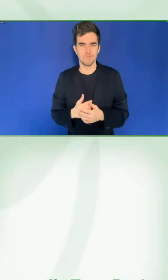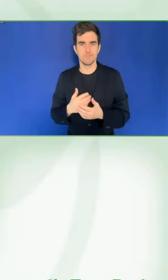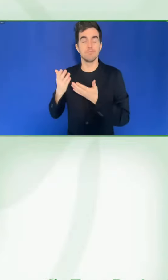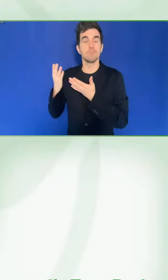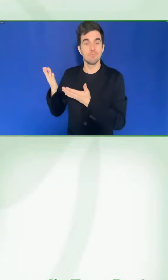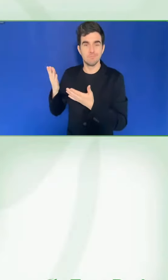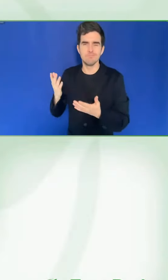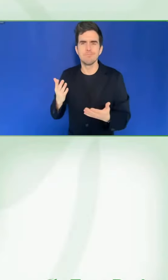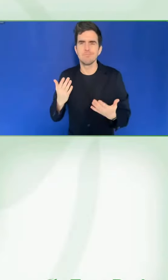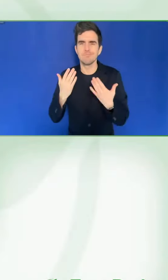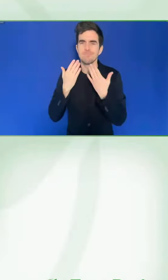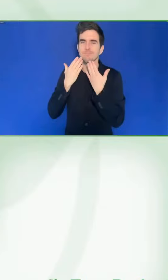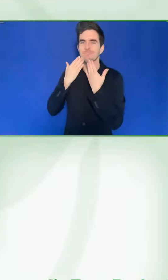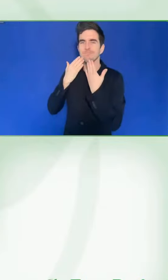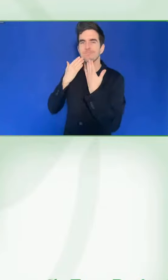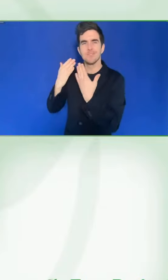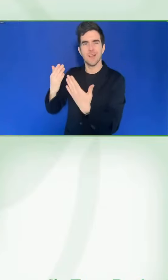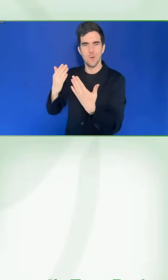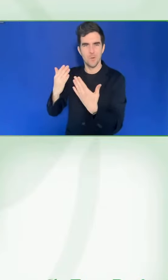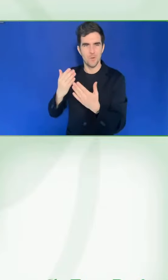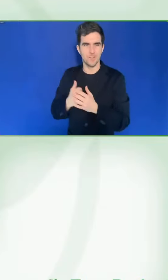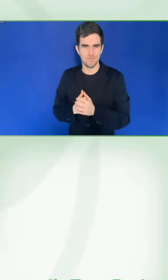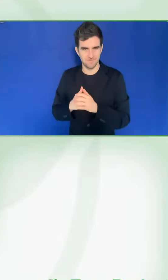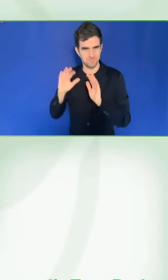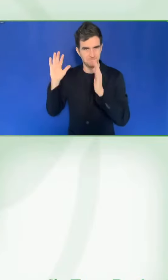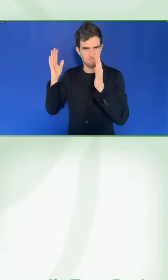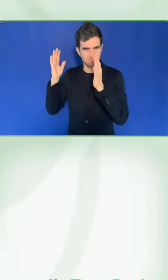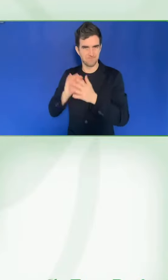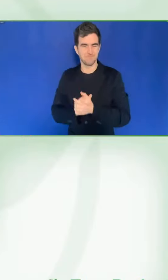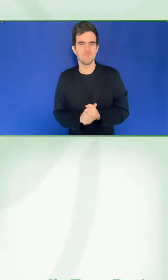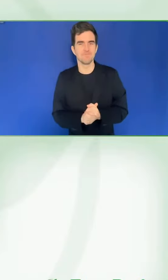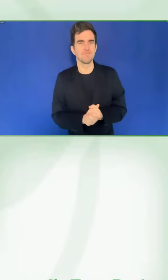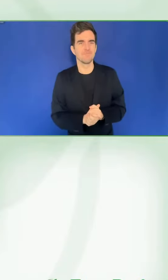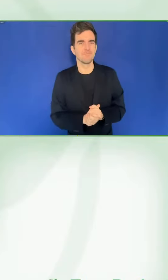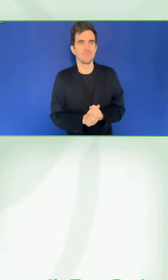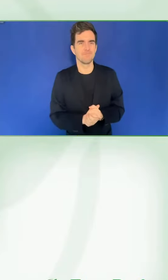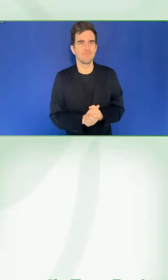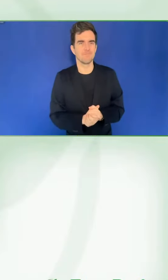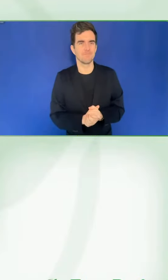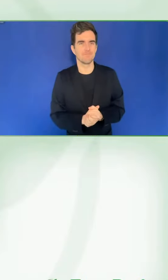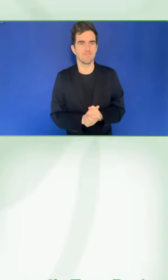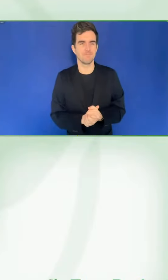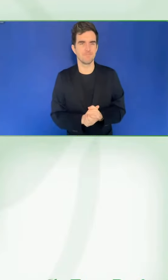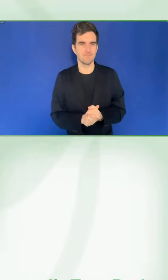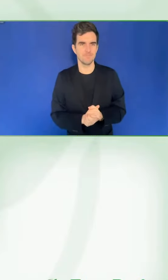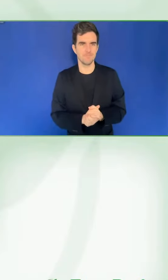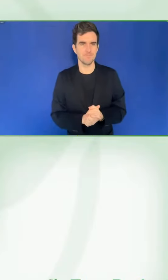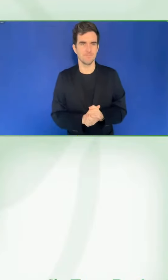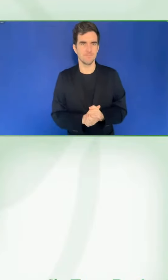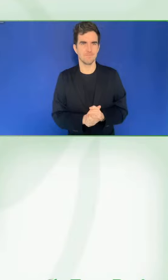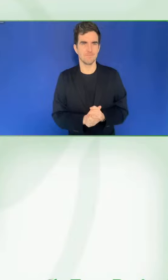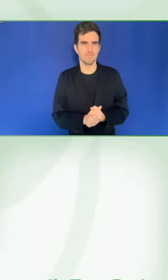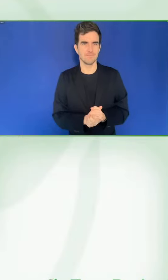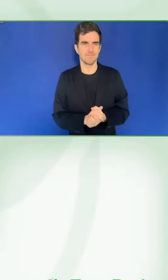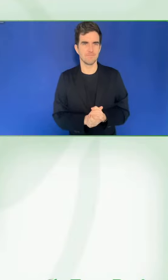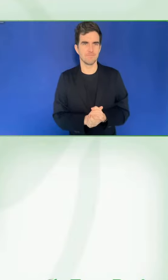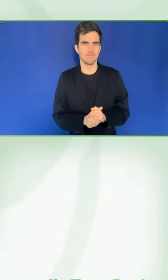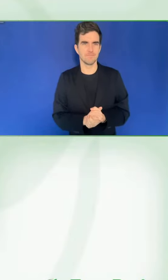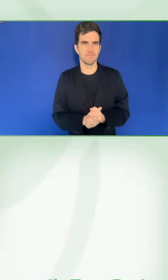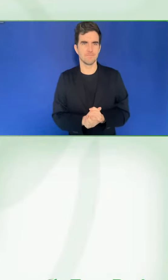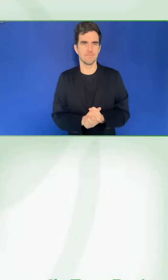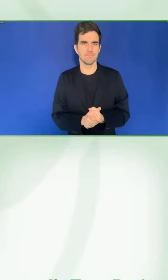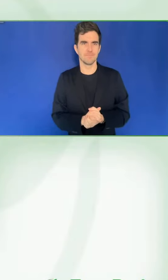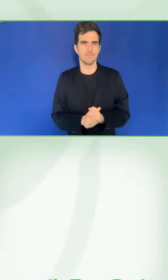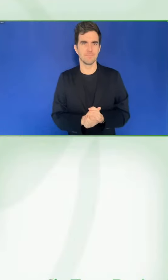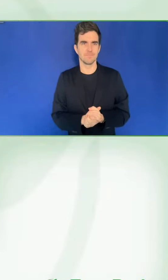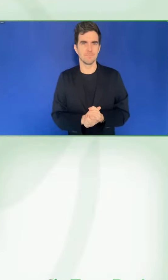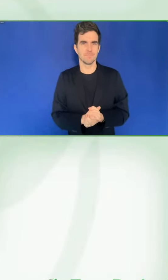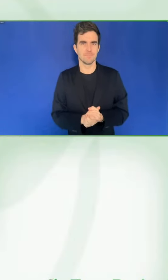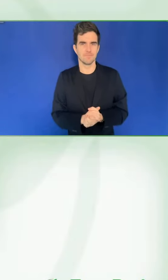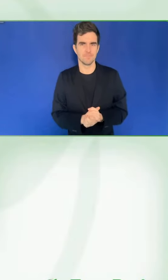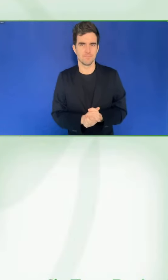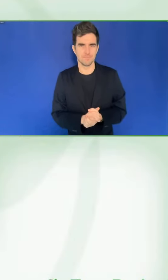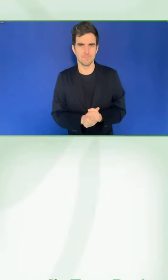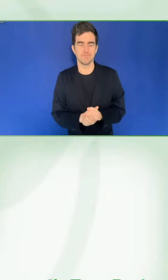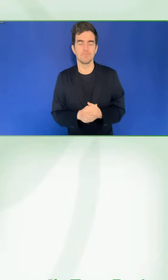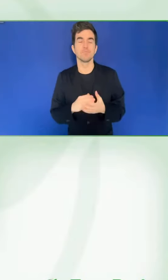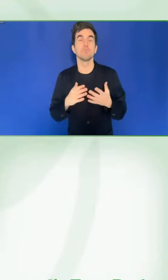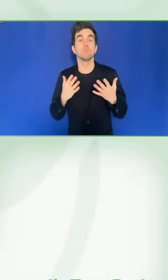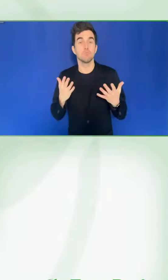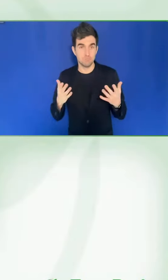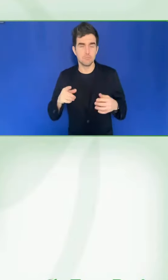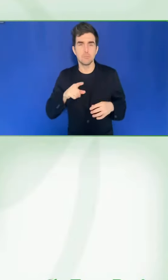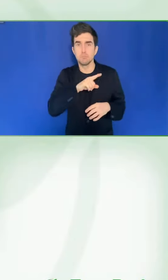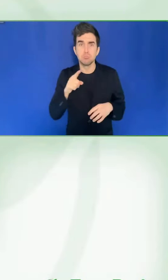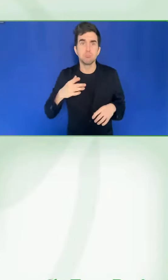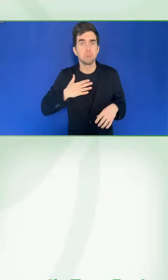And you can switch through the hatch patterns.